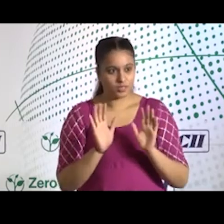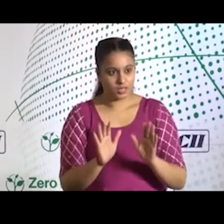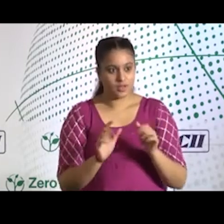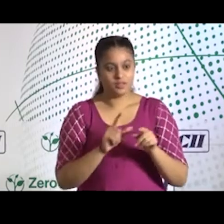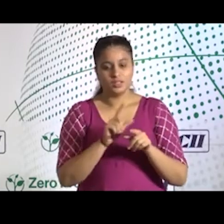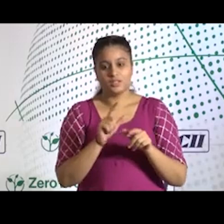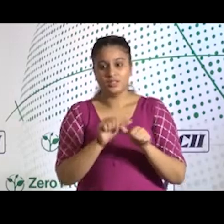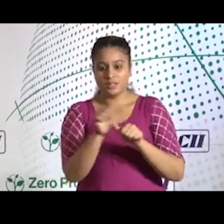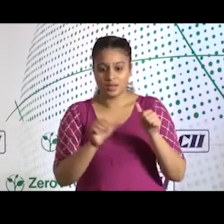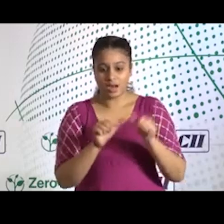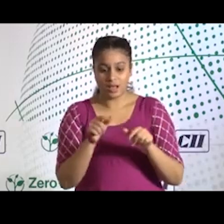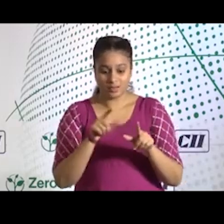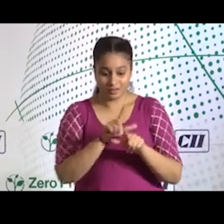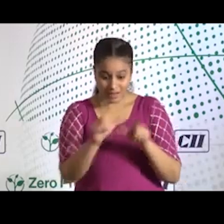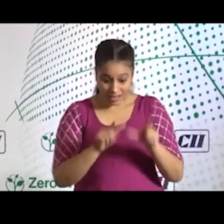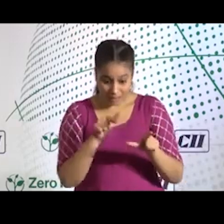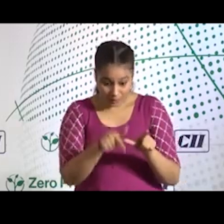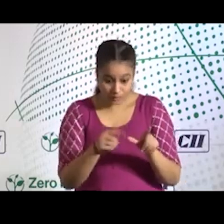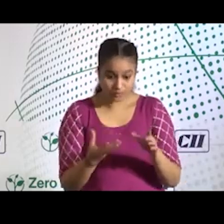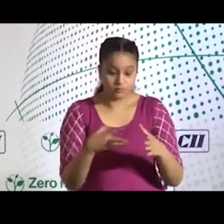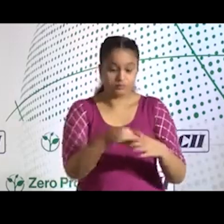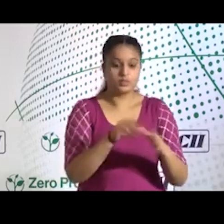So language is the input languages, the output